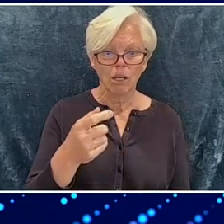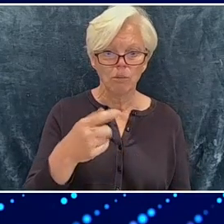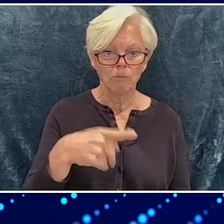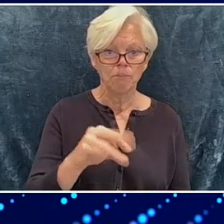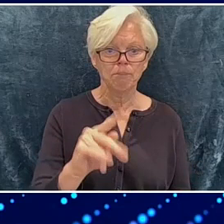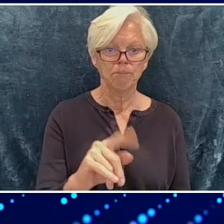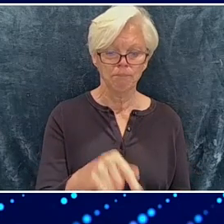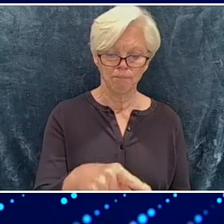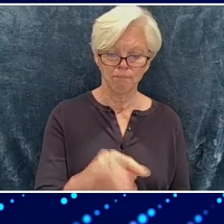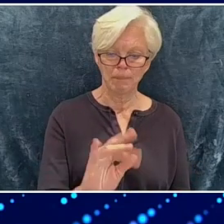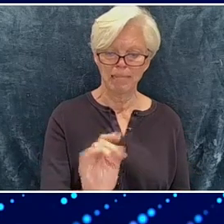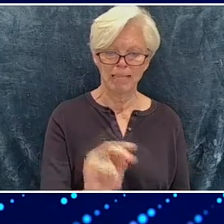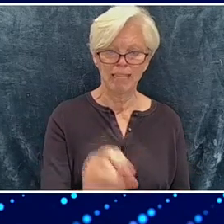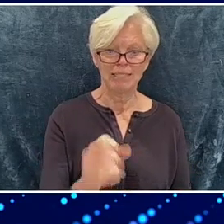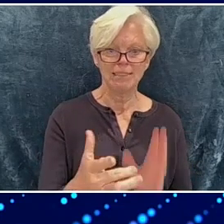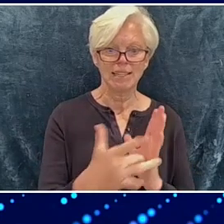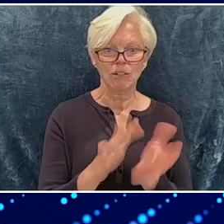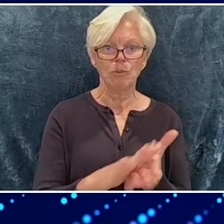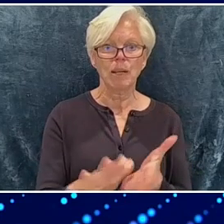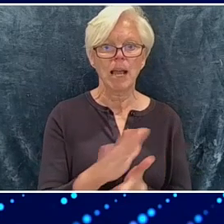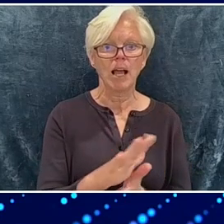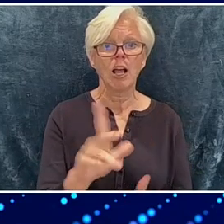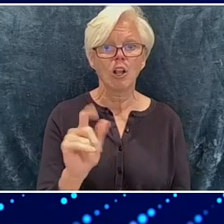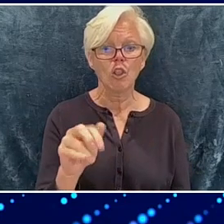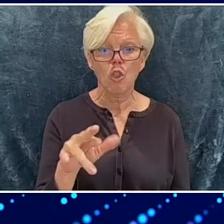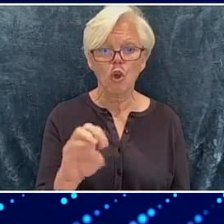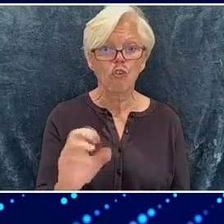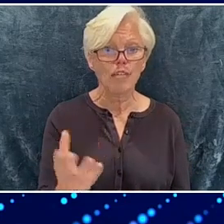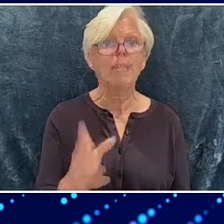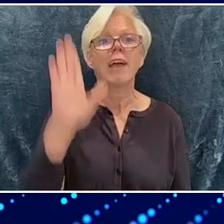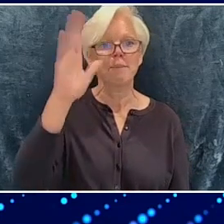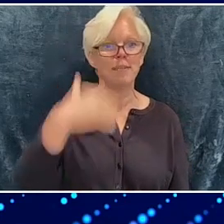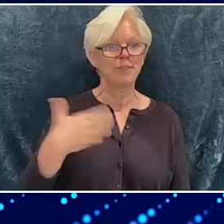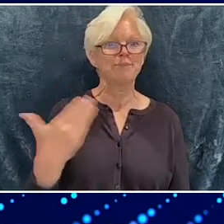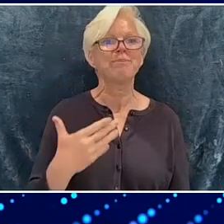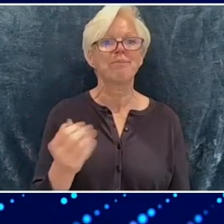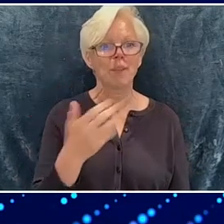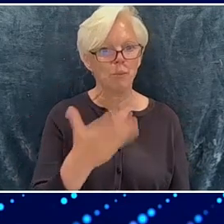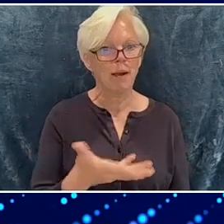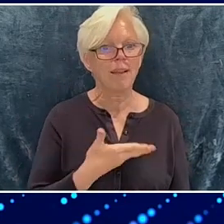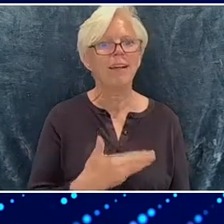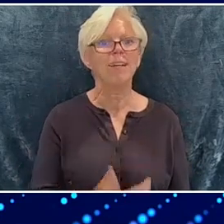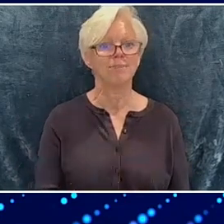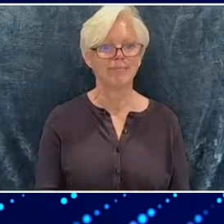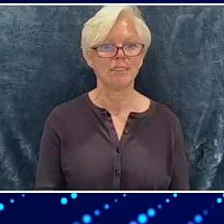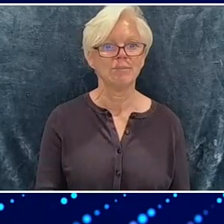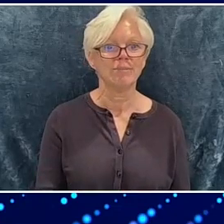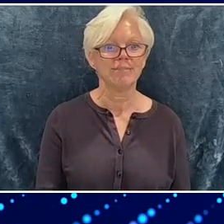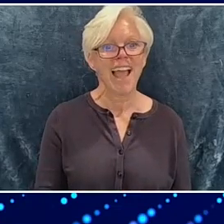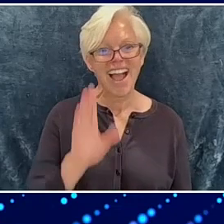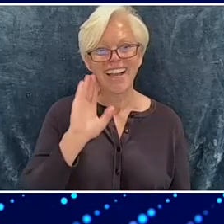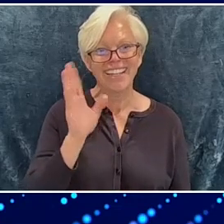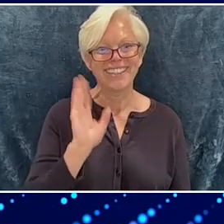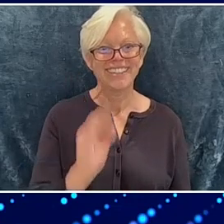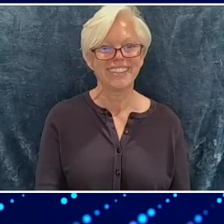Laurie should be in the room. I am. Welcome, Laurie, hi. Hi. Welcome to public comment.